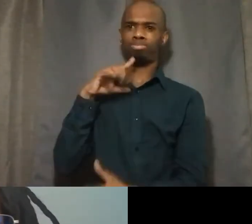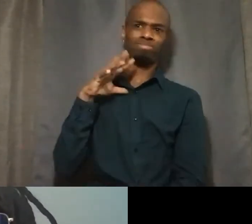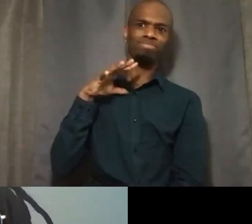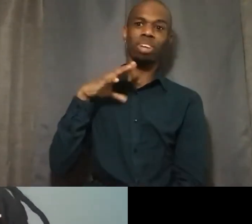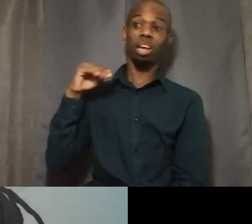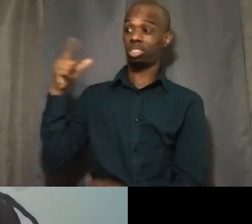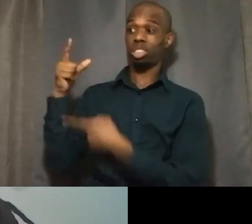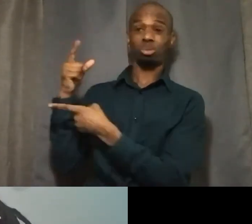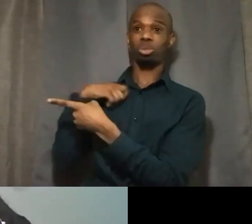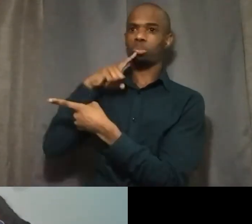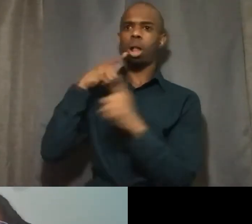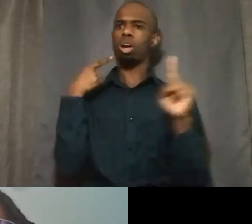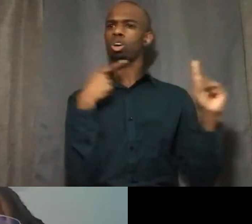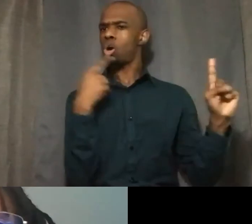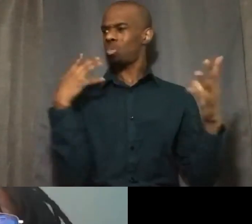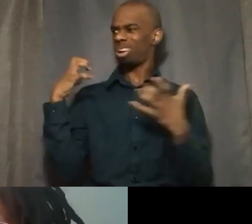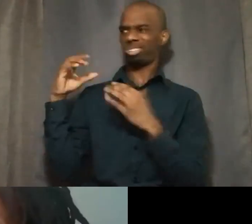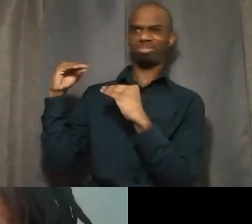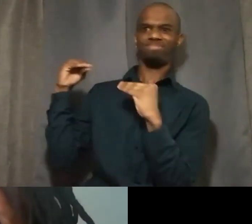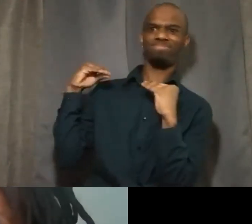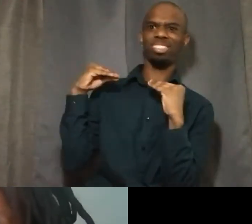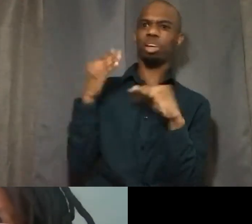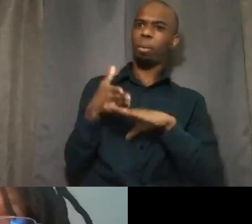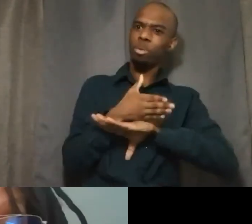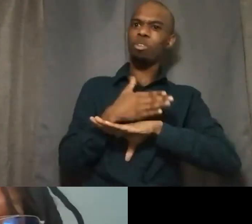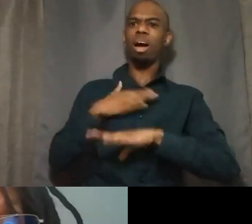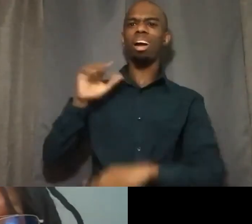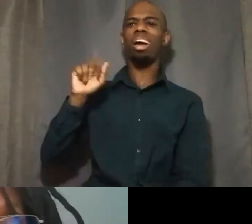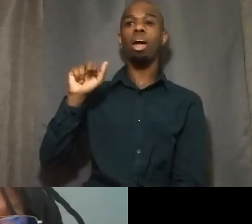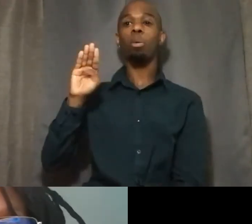And it's just so important to maintain the culture.